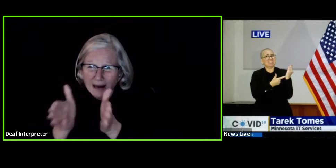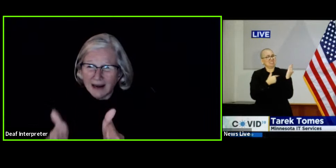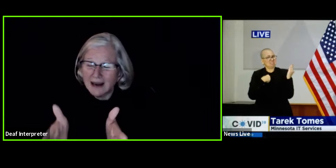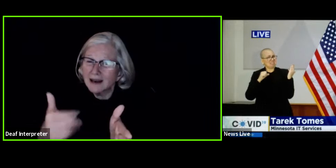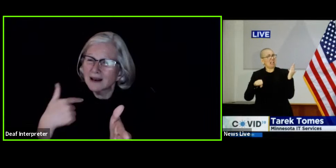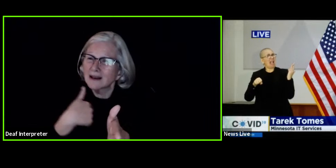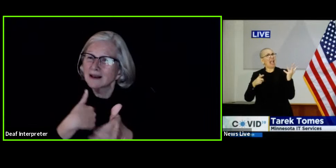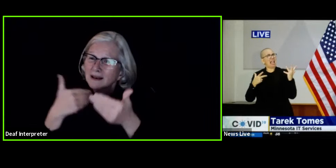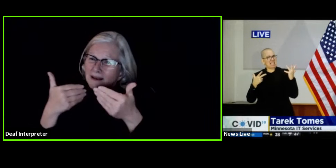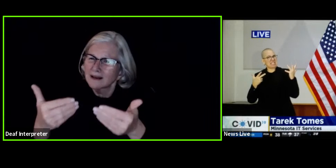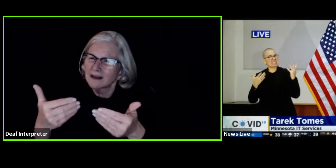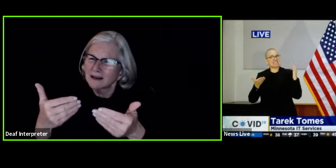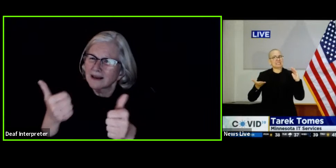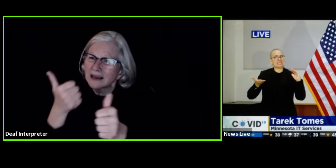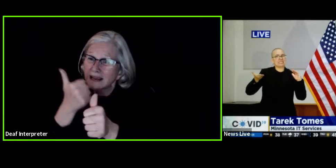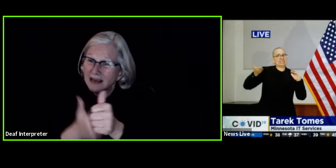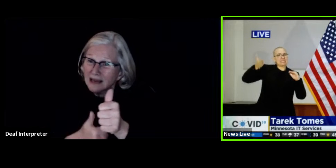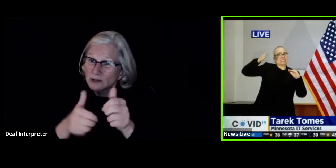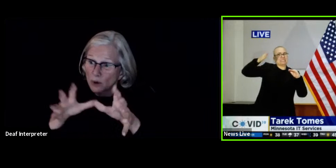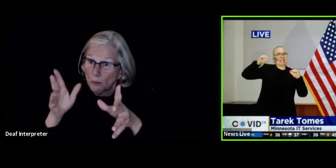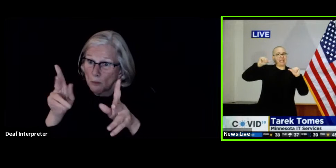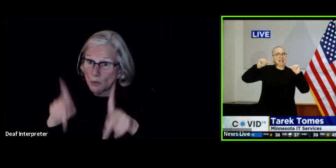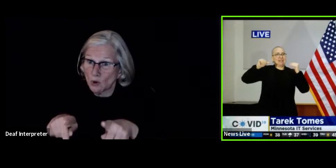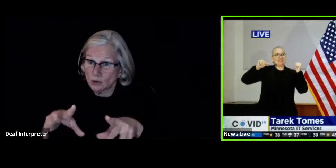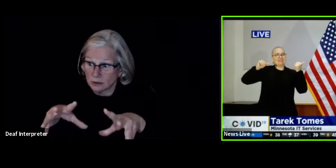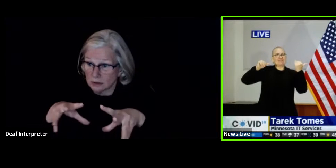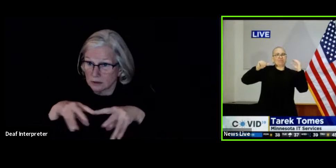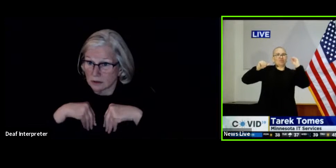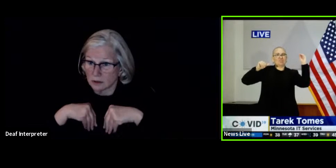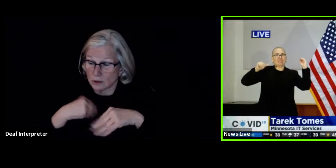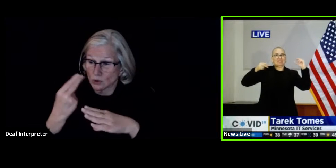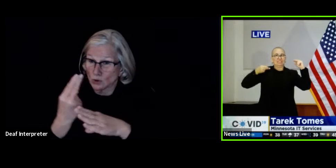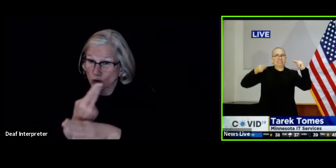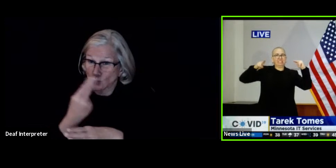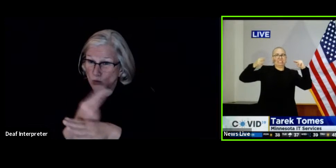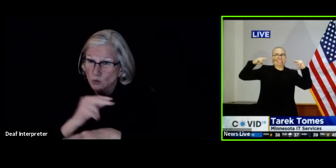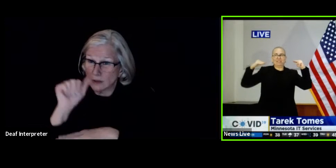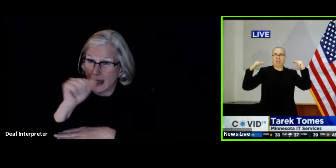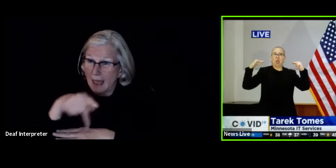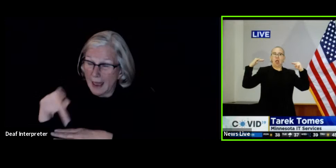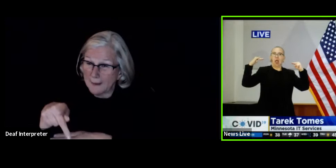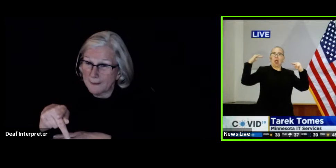THAT 10 OR 15% WHERE WE ALREADY HAVE BENEFIT. AND THEN EACH ADOPTION ALONG THE WAY, EVERYONE